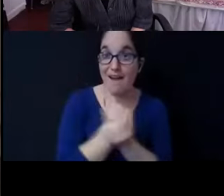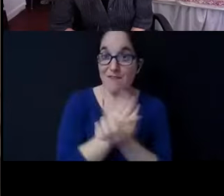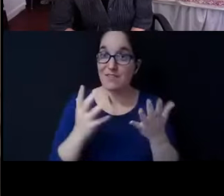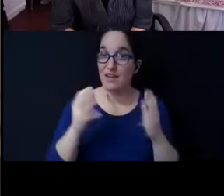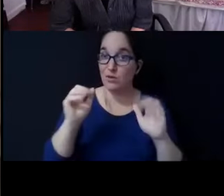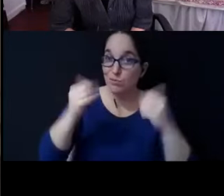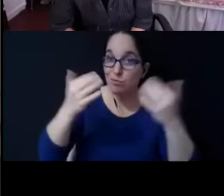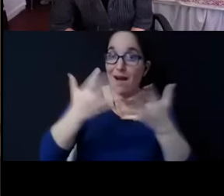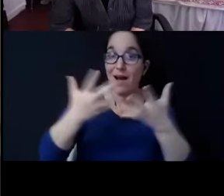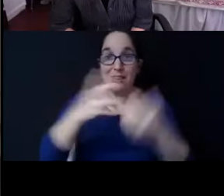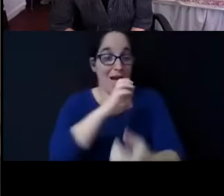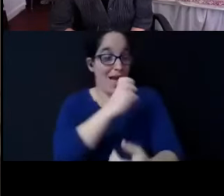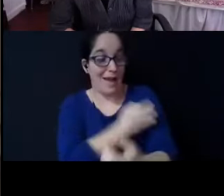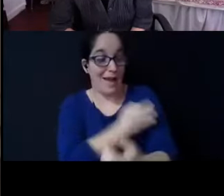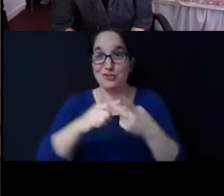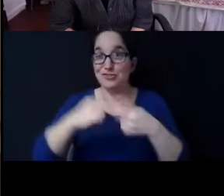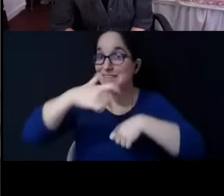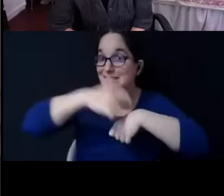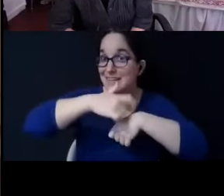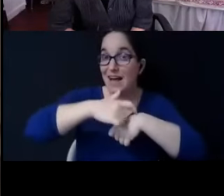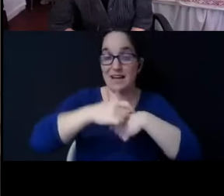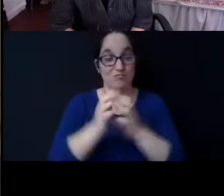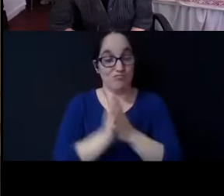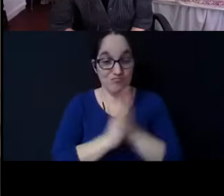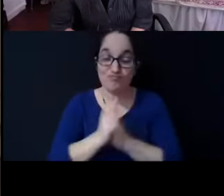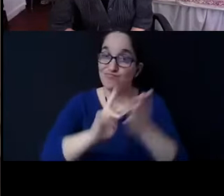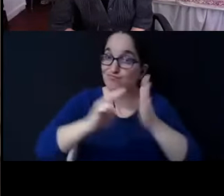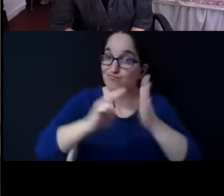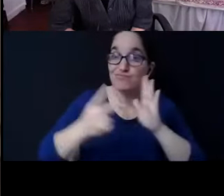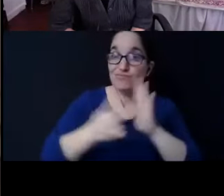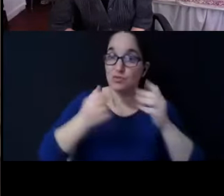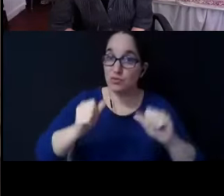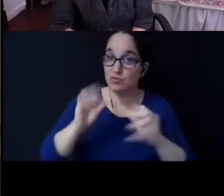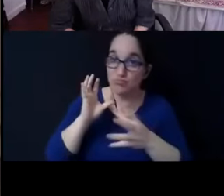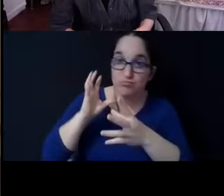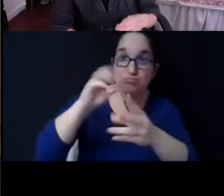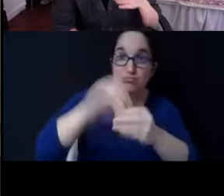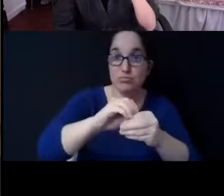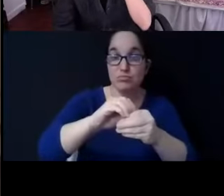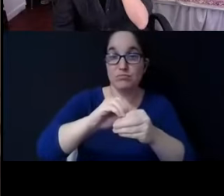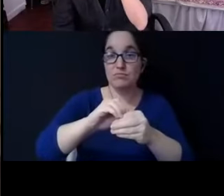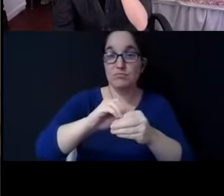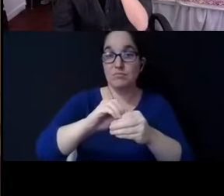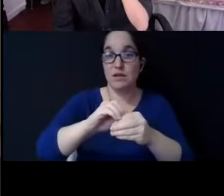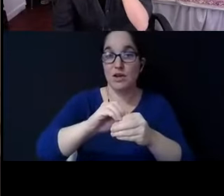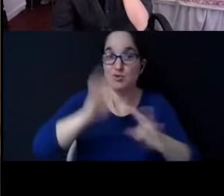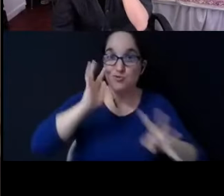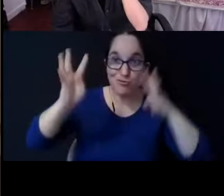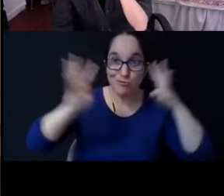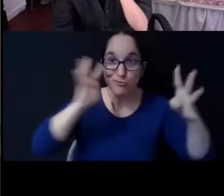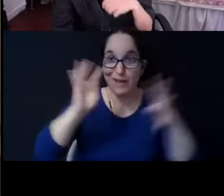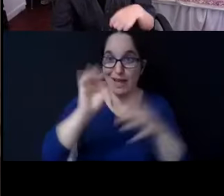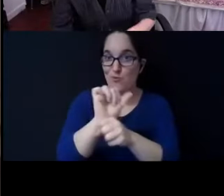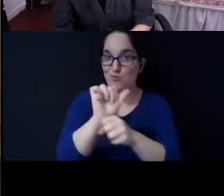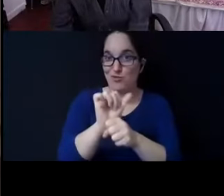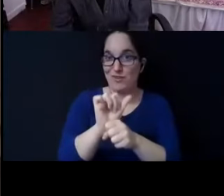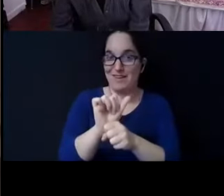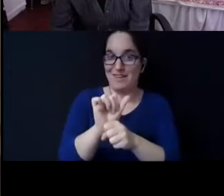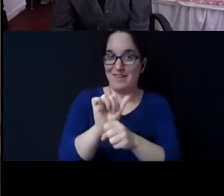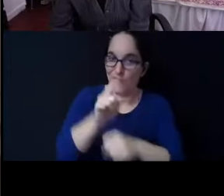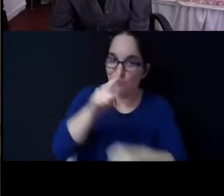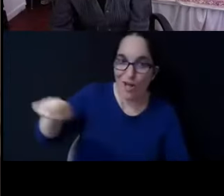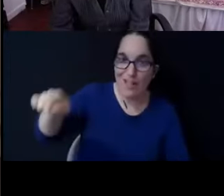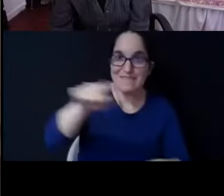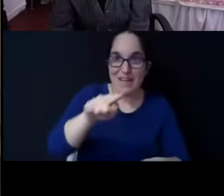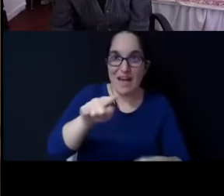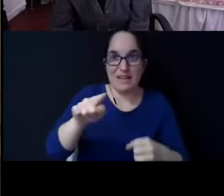time, and intentionality as possible in creating it. Only that during the class you you'll be able